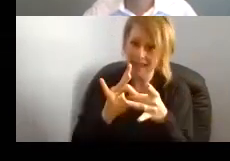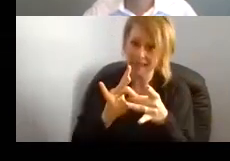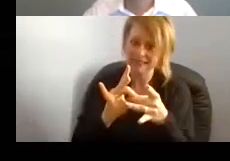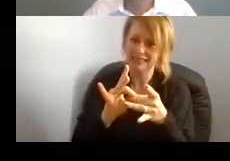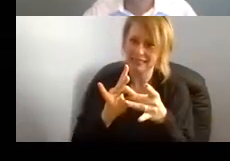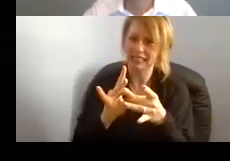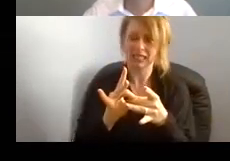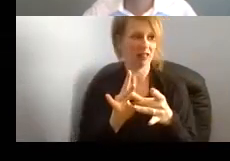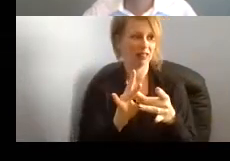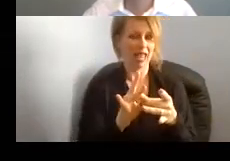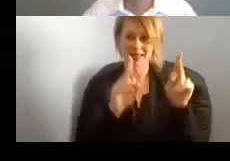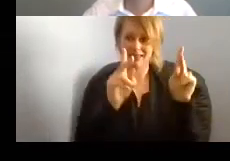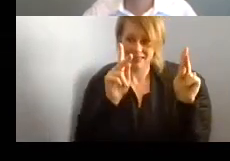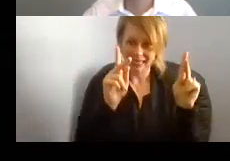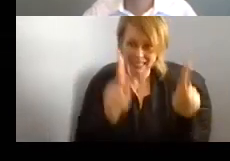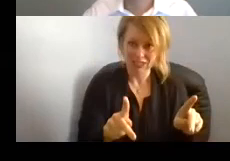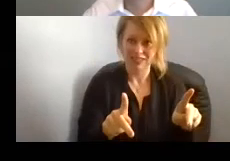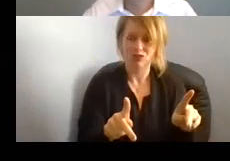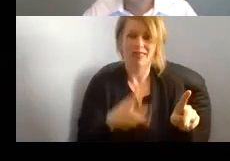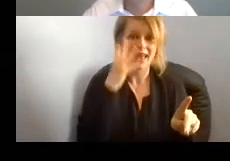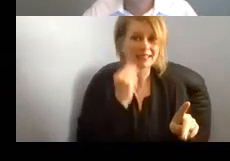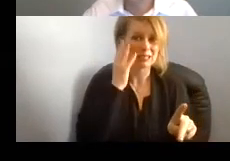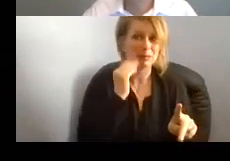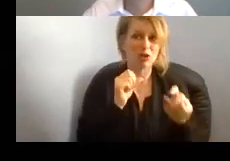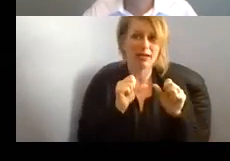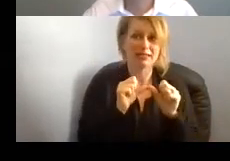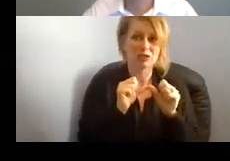experienced chronic loss are not used to this. They’re just multiply